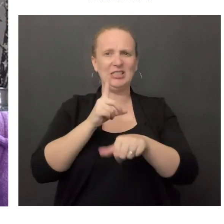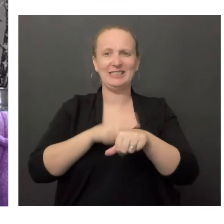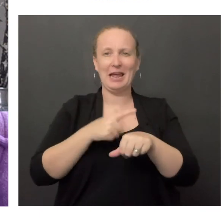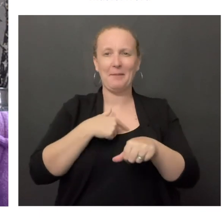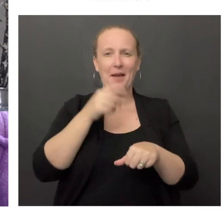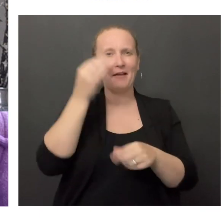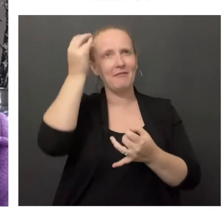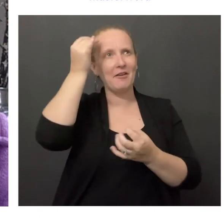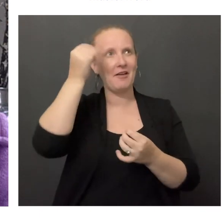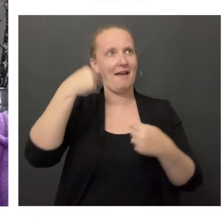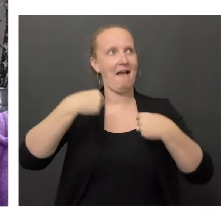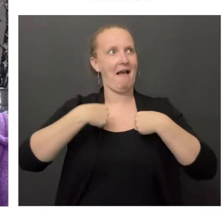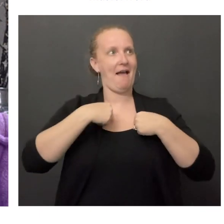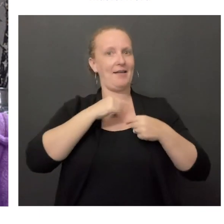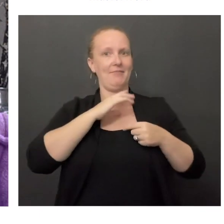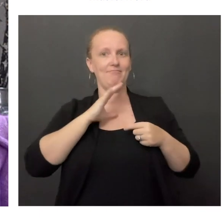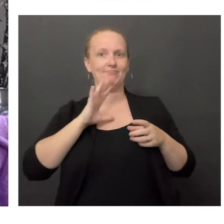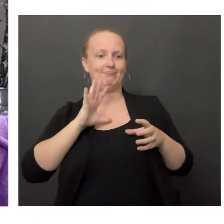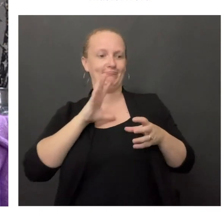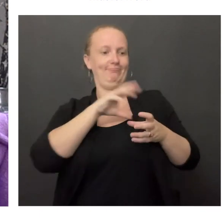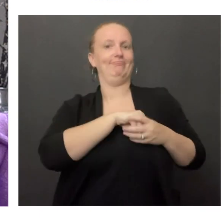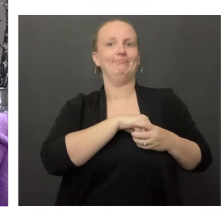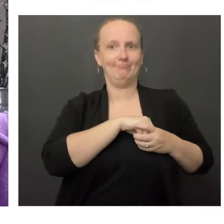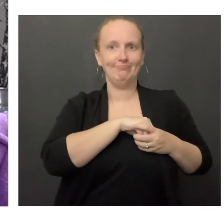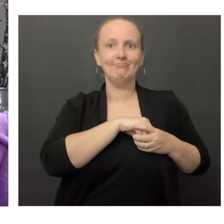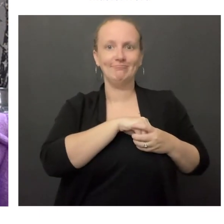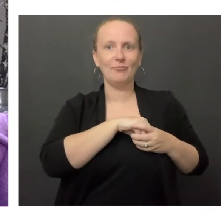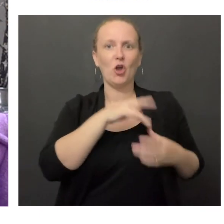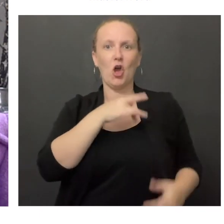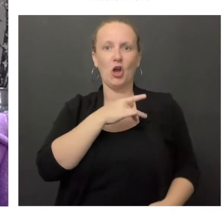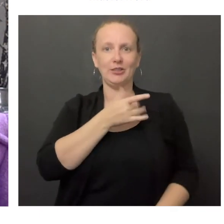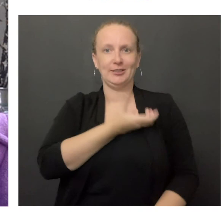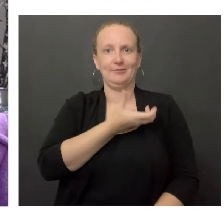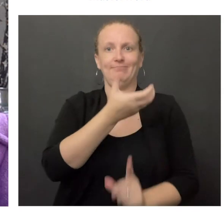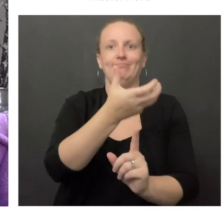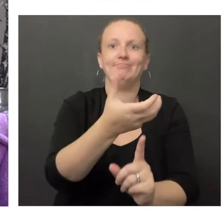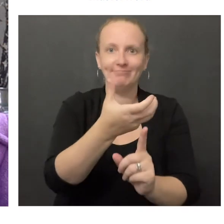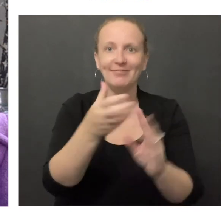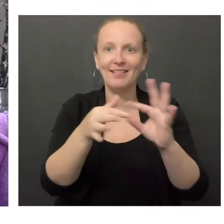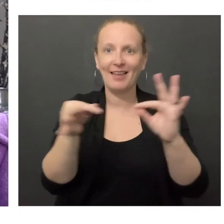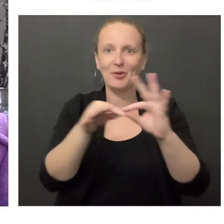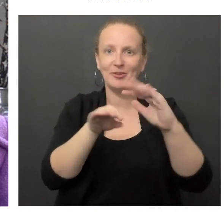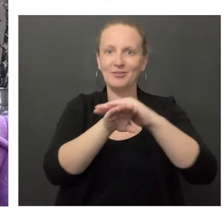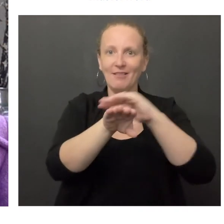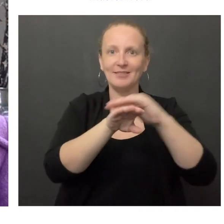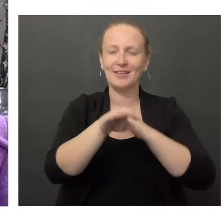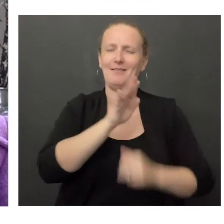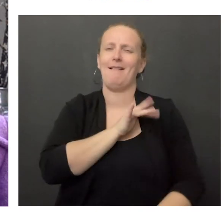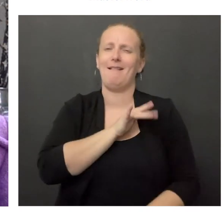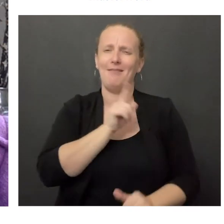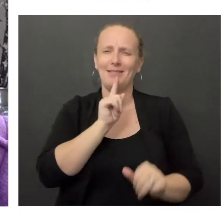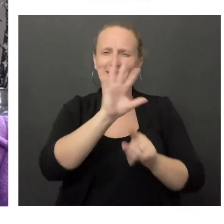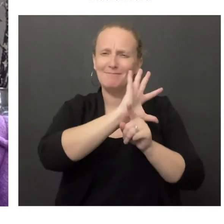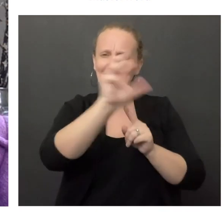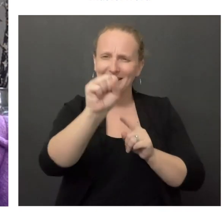I'm part of providing, um, language access from the heart. So, that's amazing.